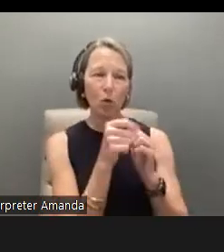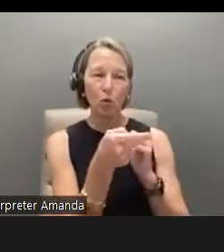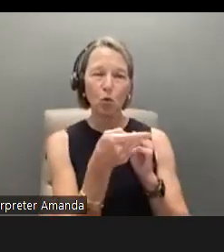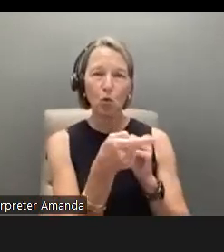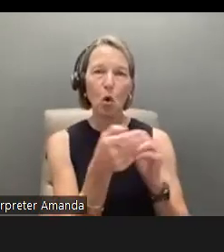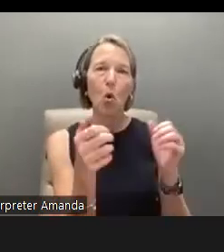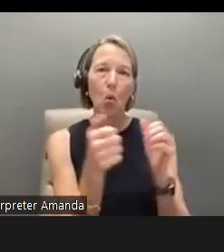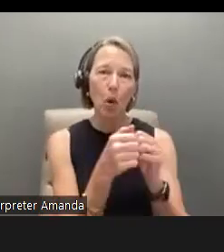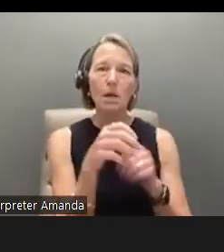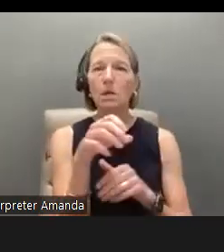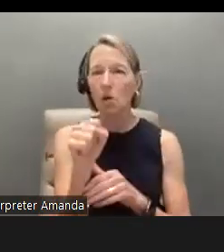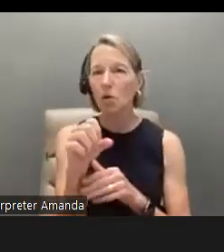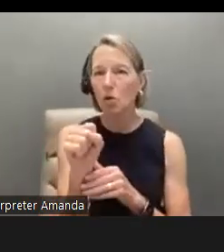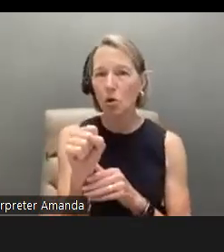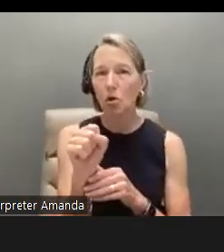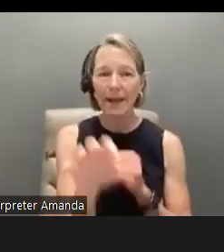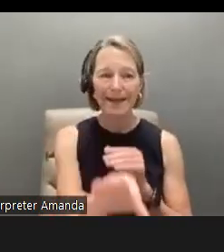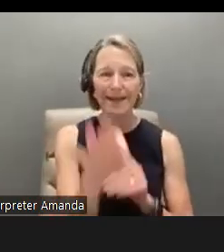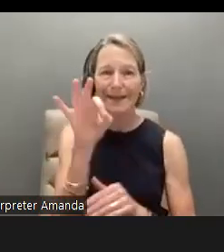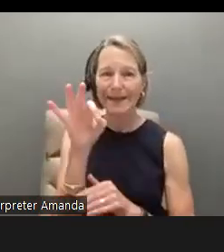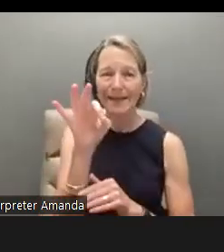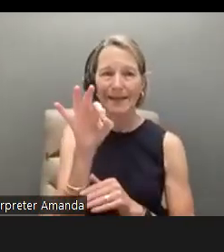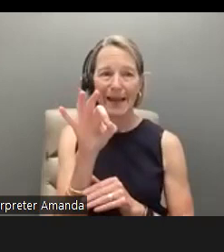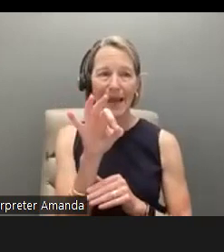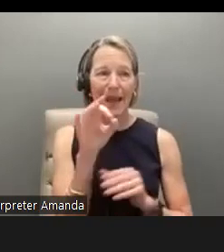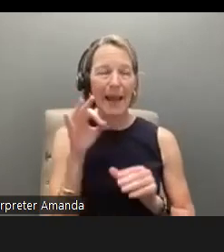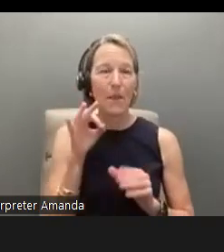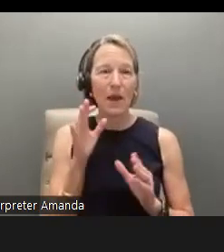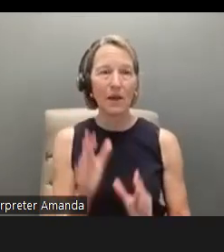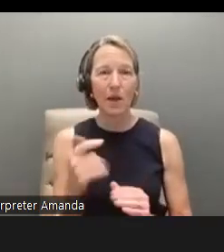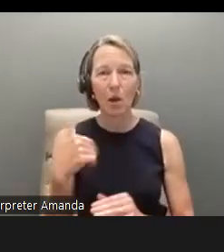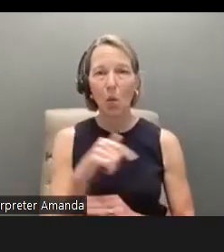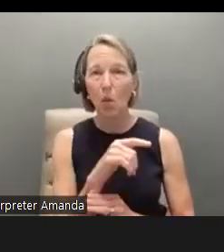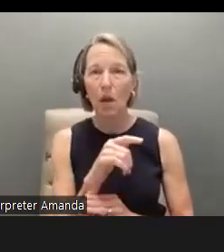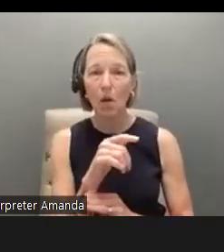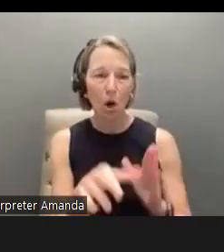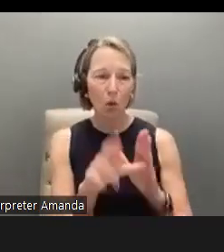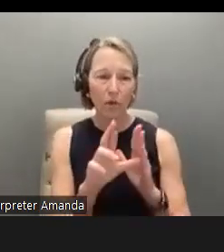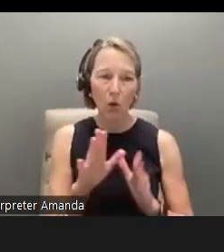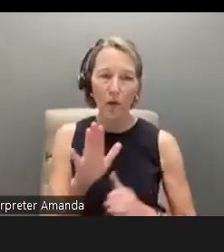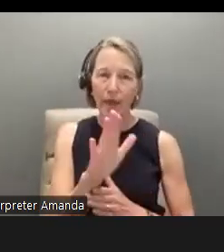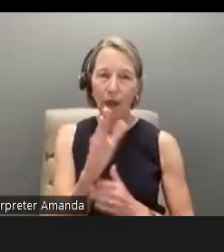Social Security again selects beneficiaries that we are going to review their financial records